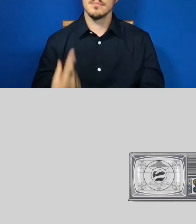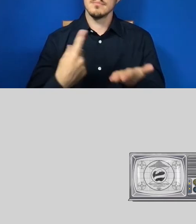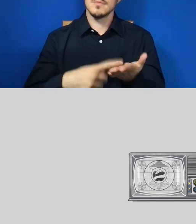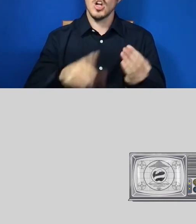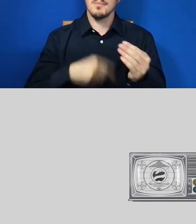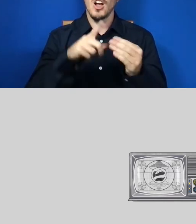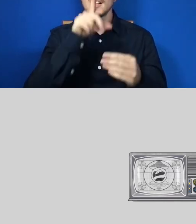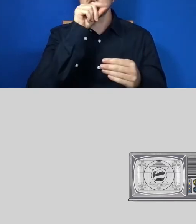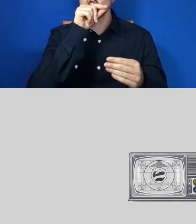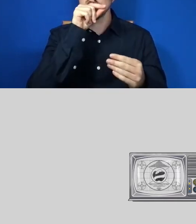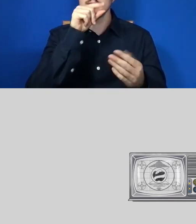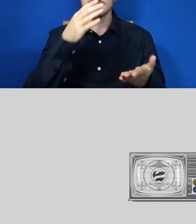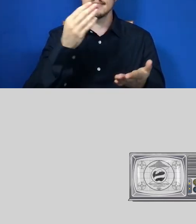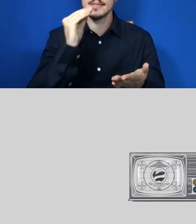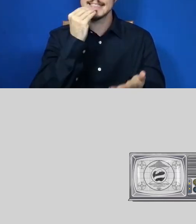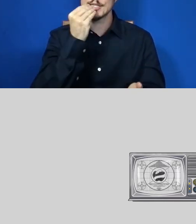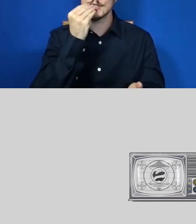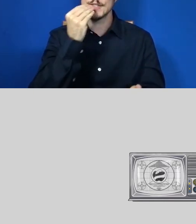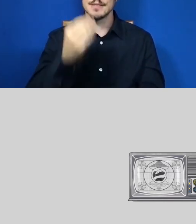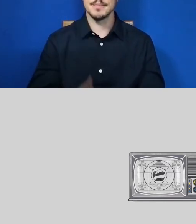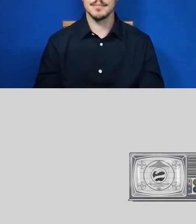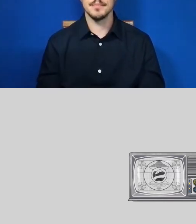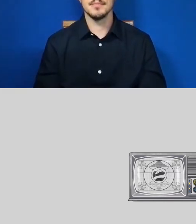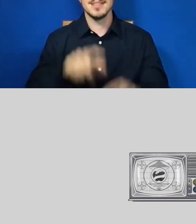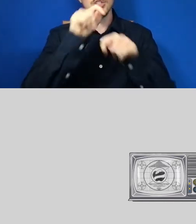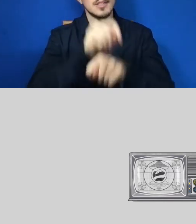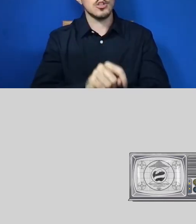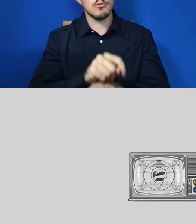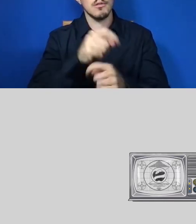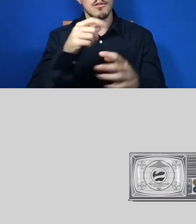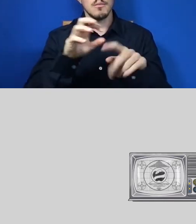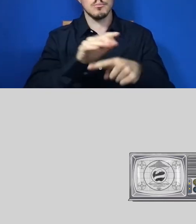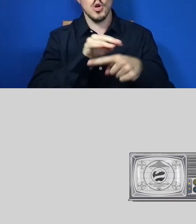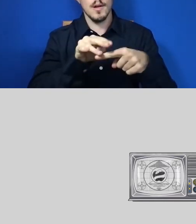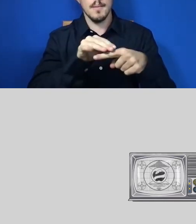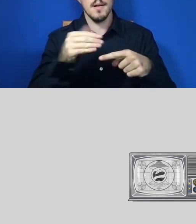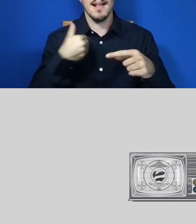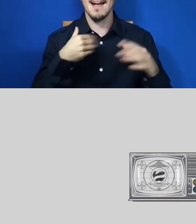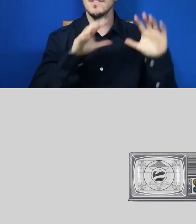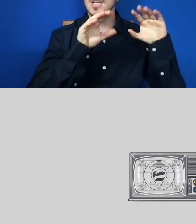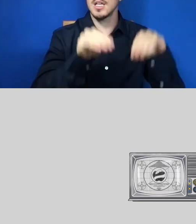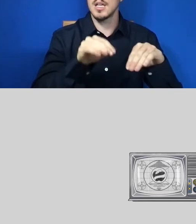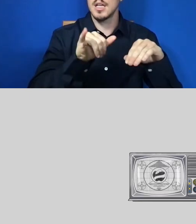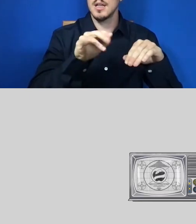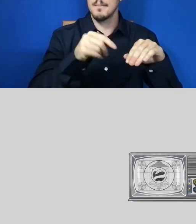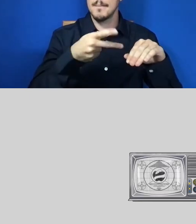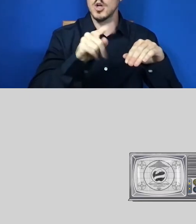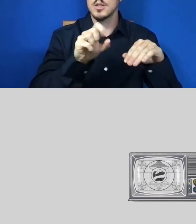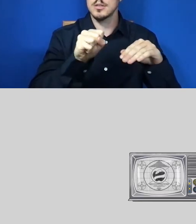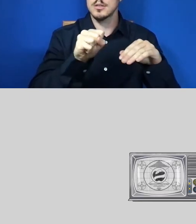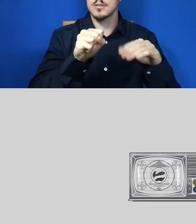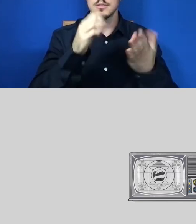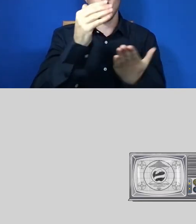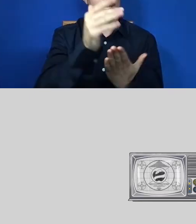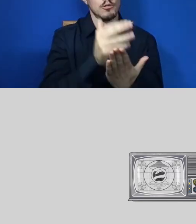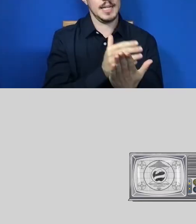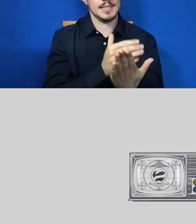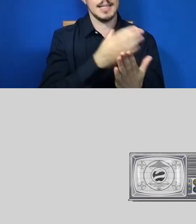So let's say we're making a chicken dish, in traditional programming, we have the inputs, which are the ingredients and the rules,